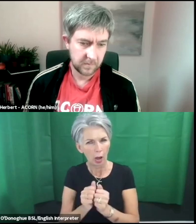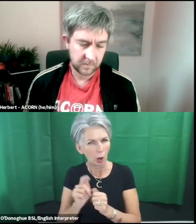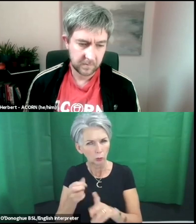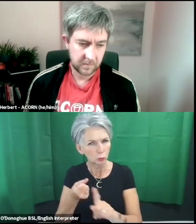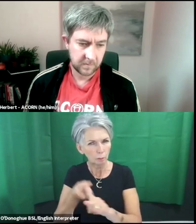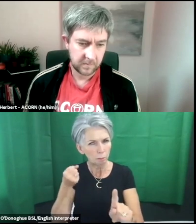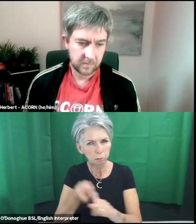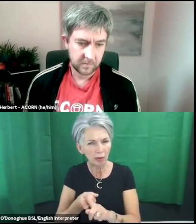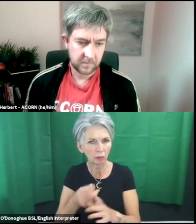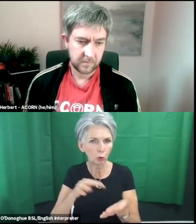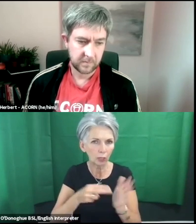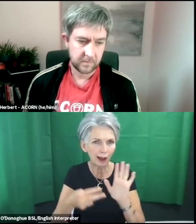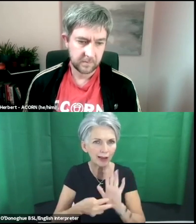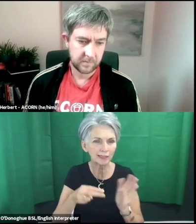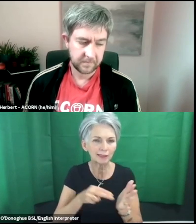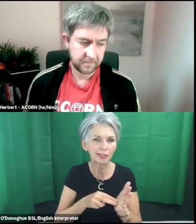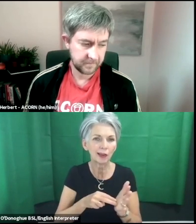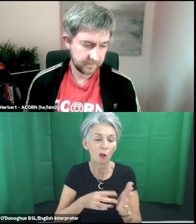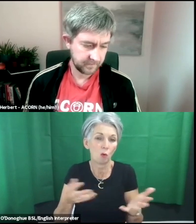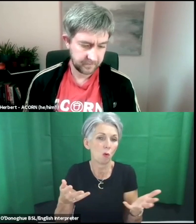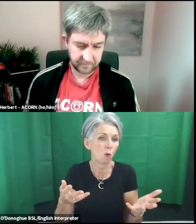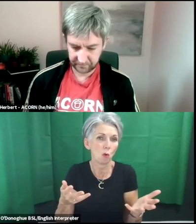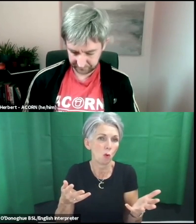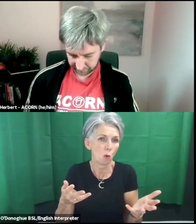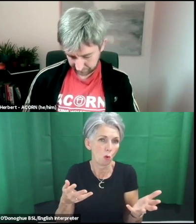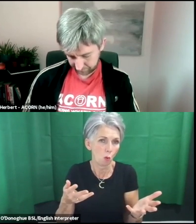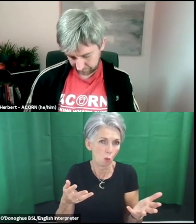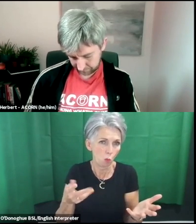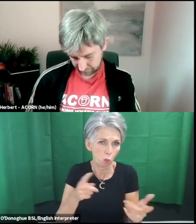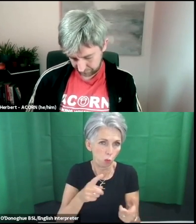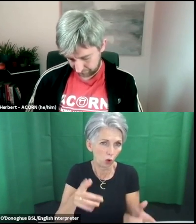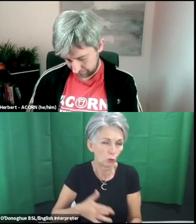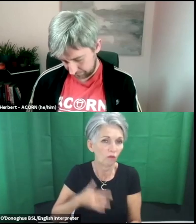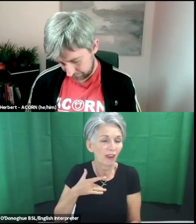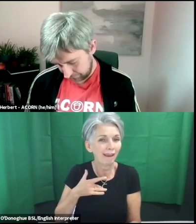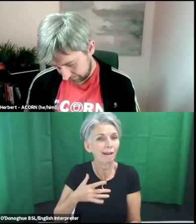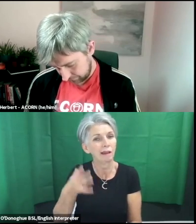organising has to happen or what you think needs to change in that context.